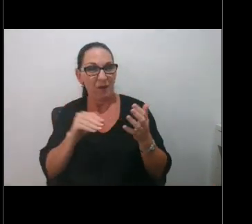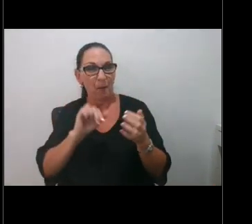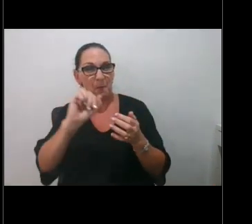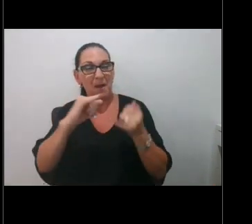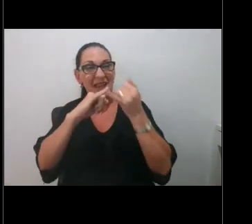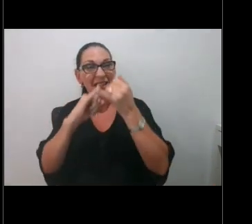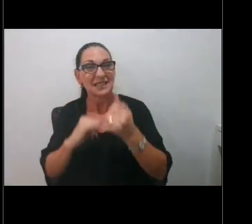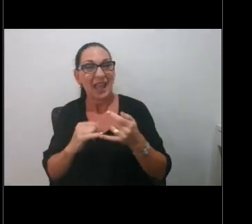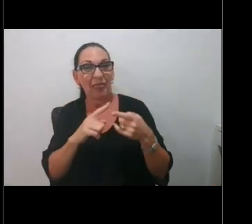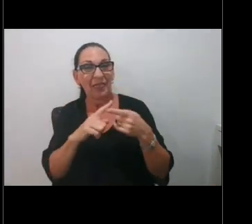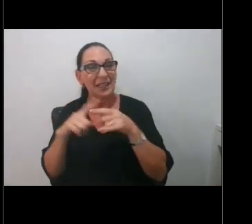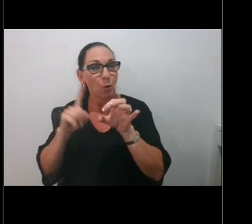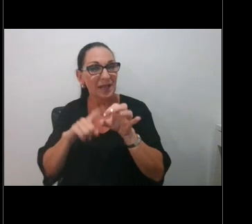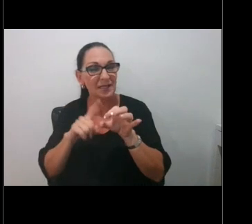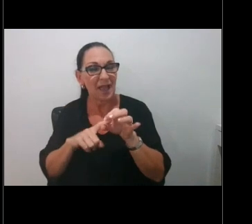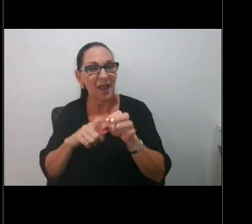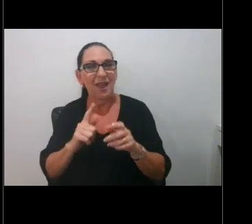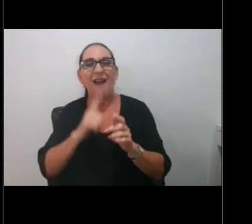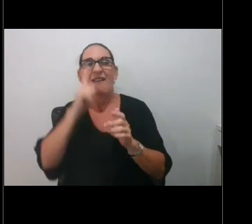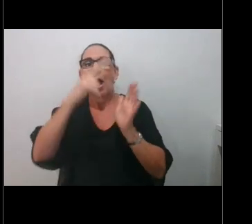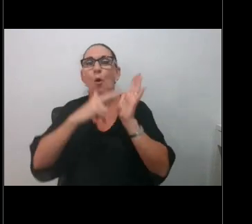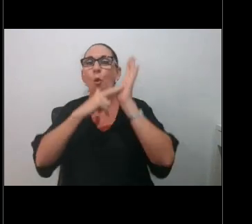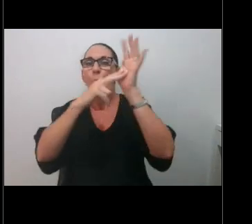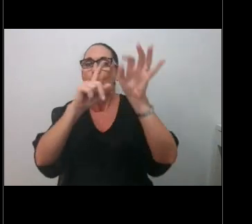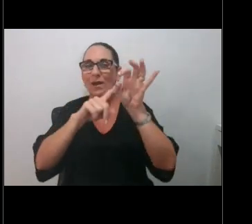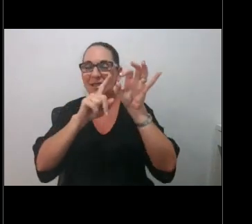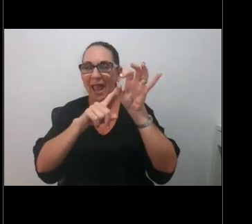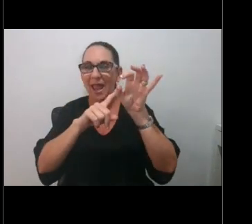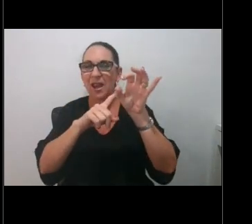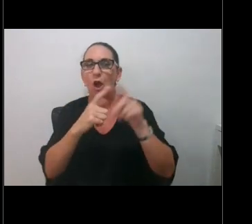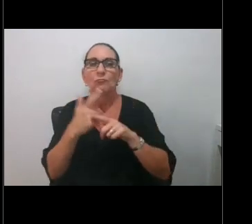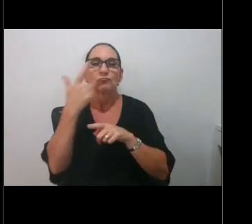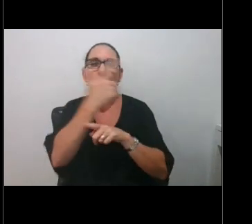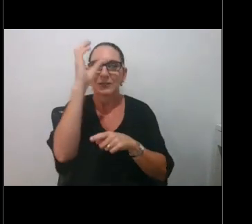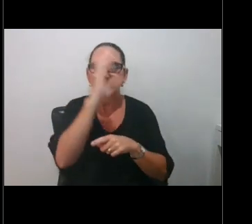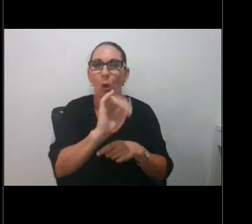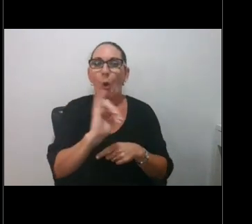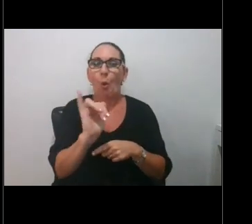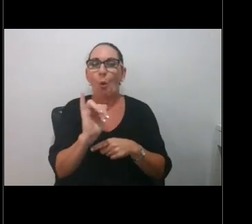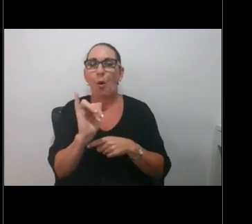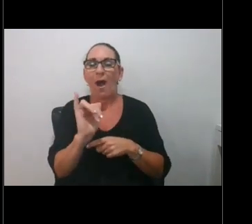Queensland Regional Queensland or outside of Queensland um couple more seconds for that